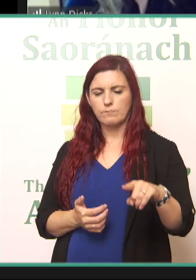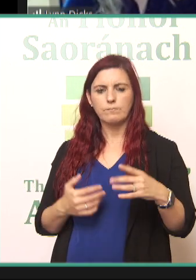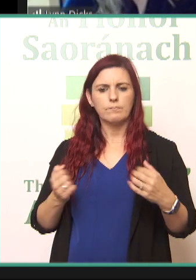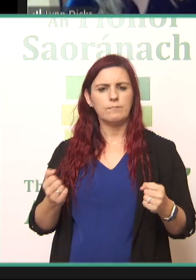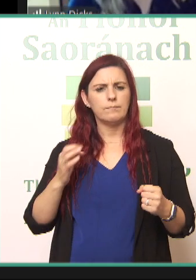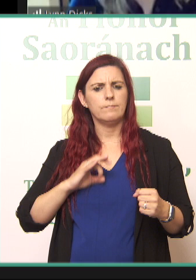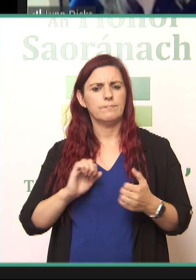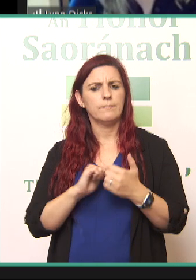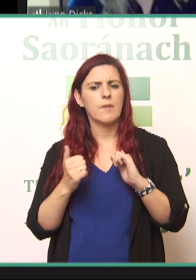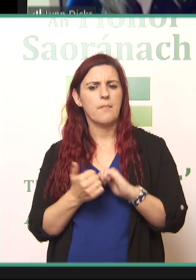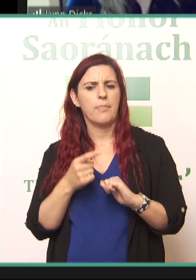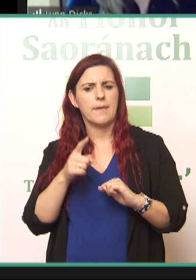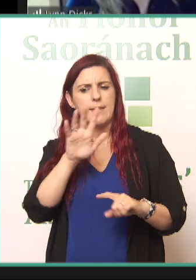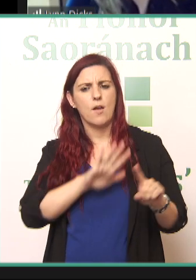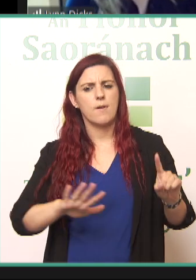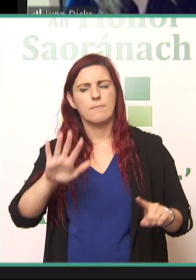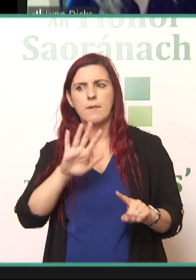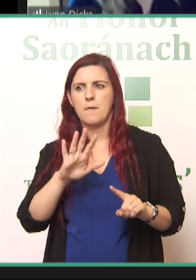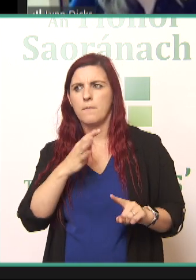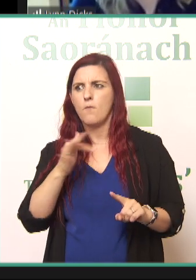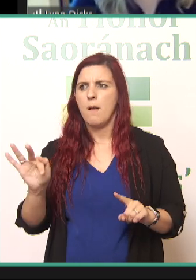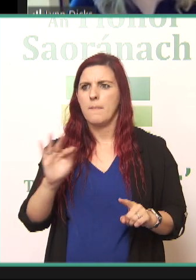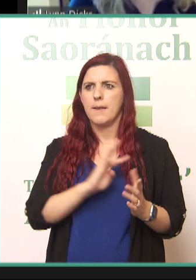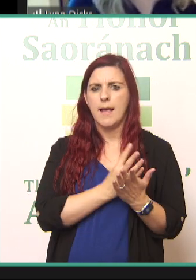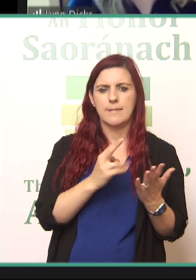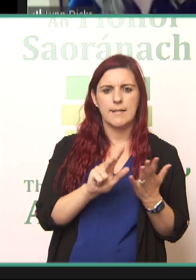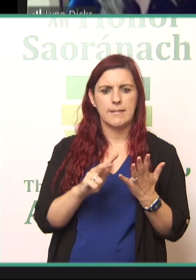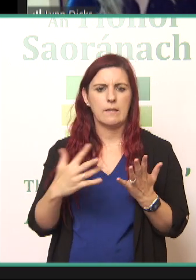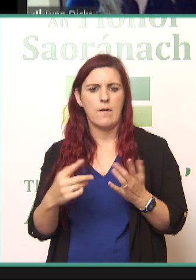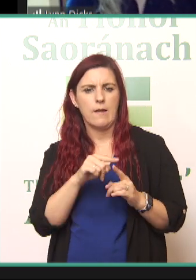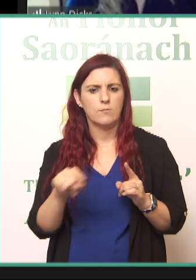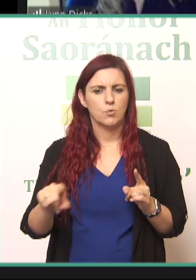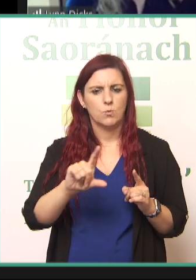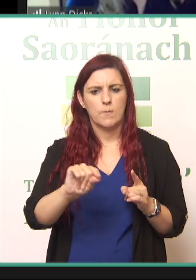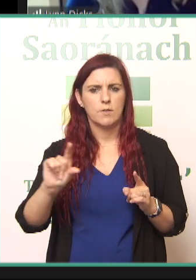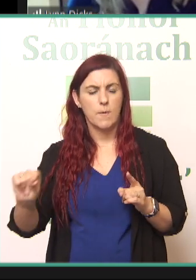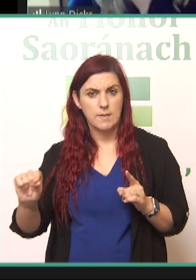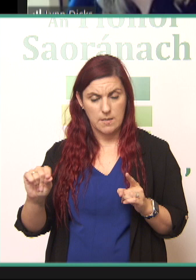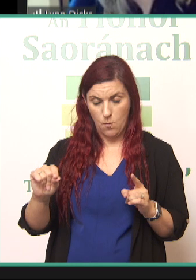just shown you a photo of um from 1985 to 2020 and what you need to do here is look